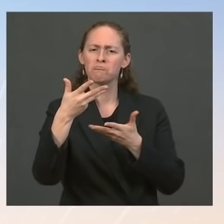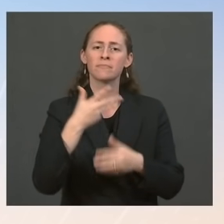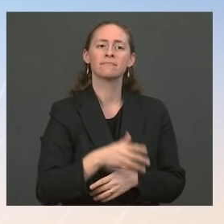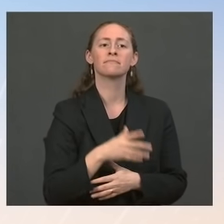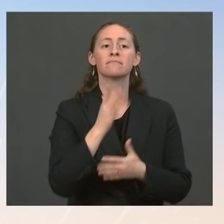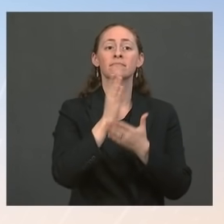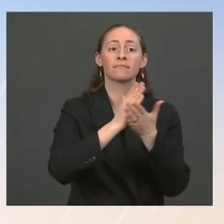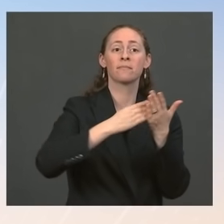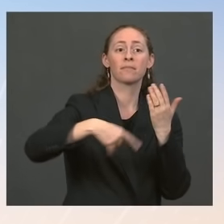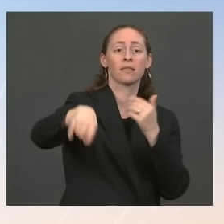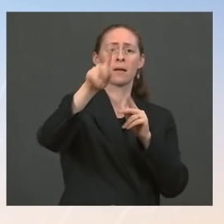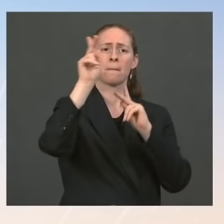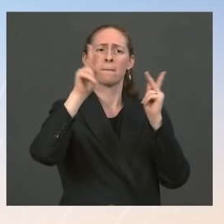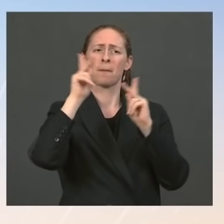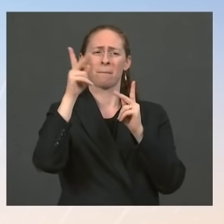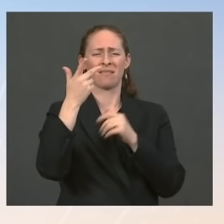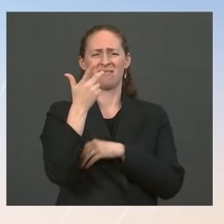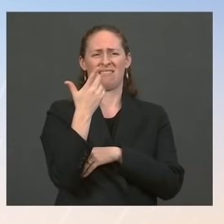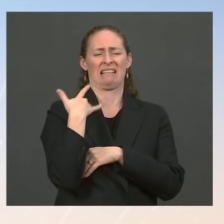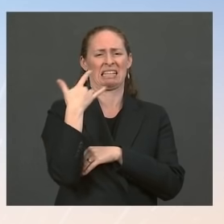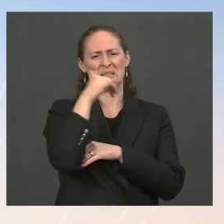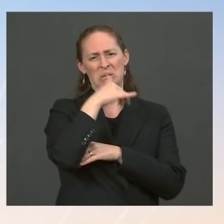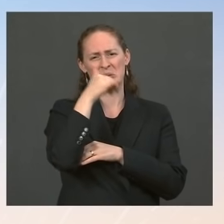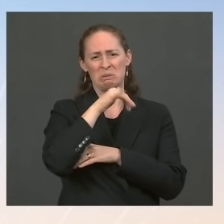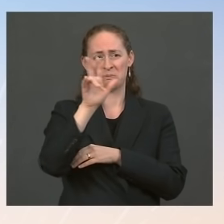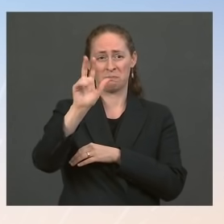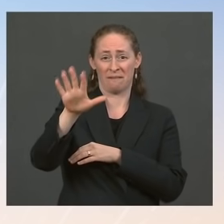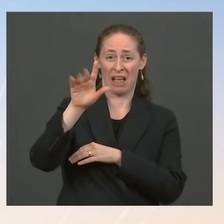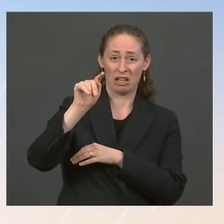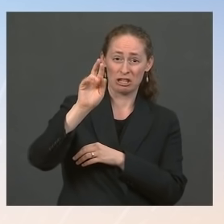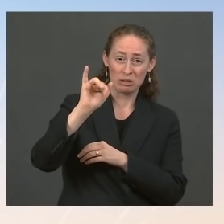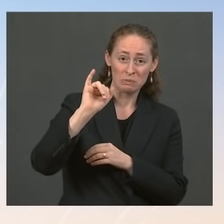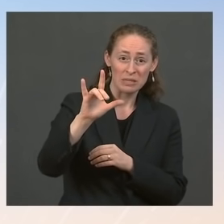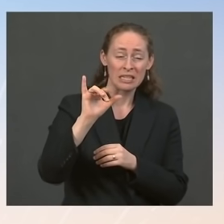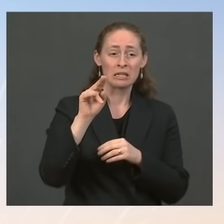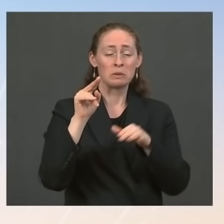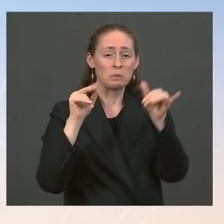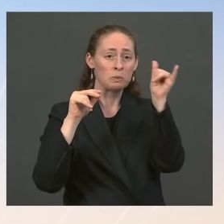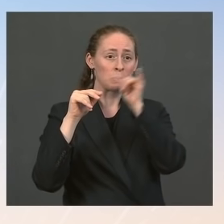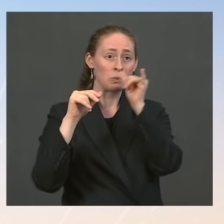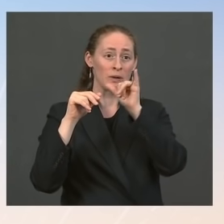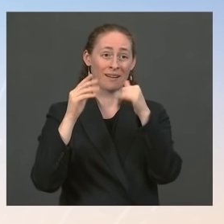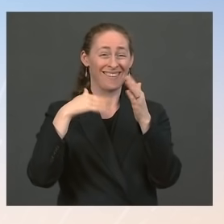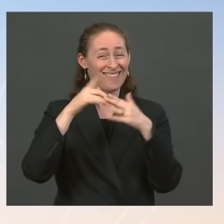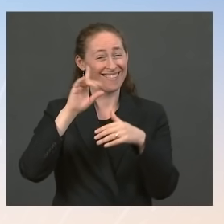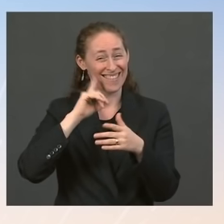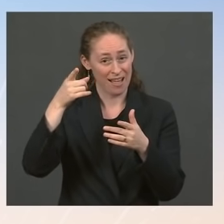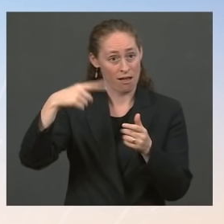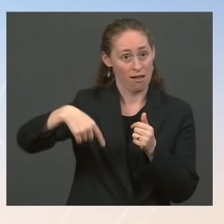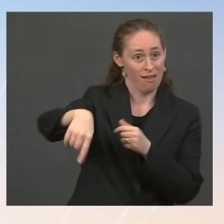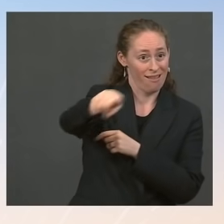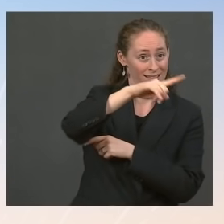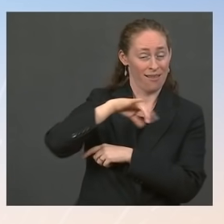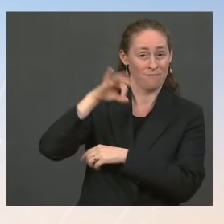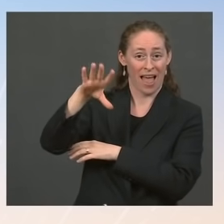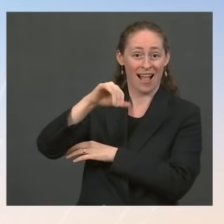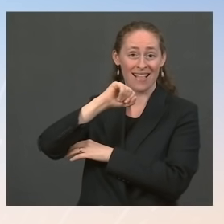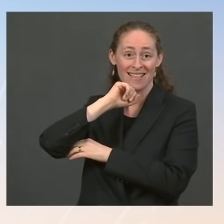that they're not comfortable with 3.5, even though zero -- costs zero dollars. But I'm not going to speak on their behalf